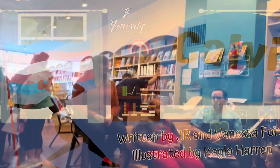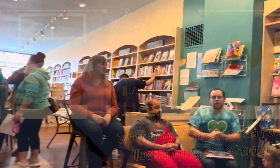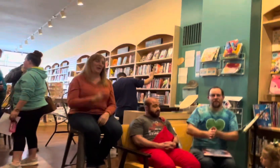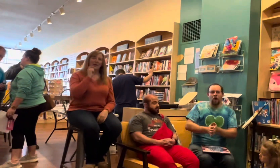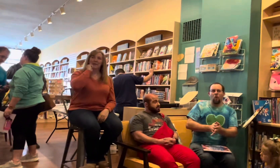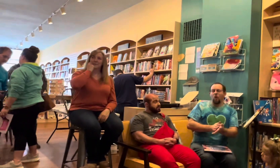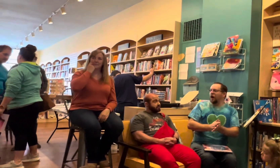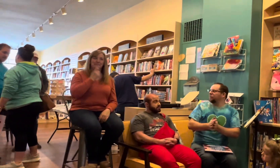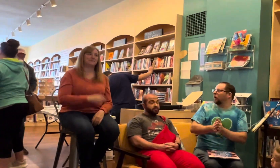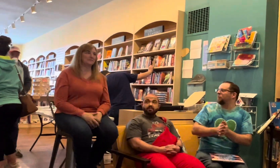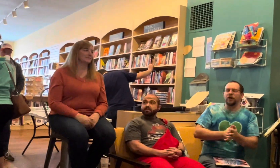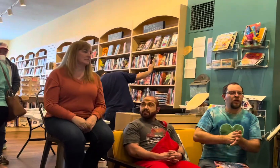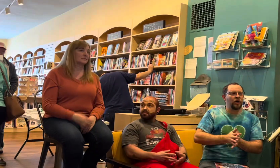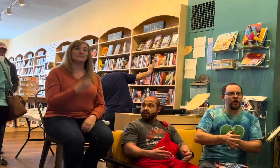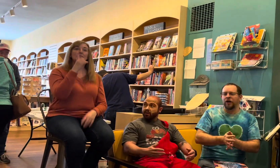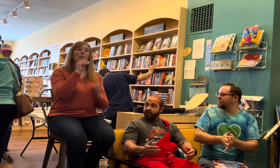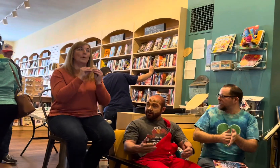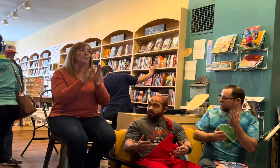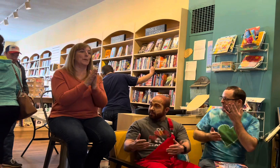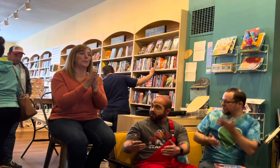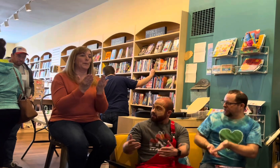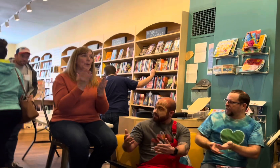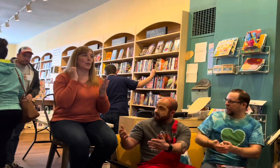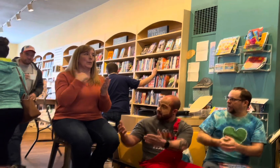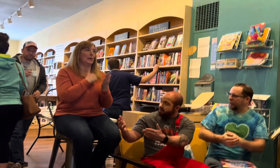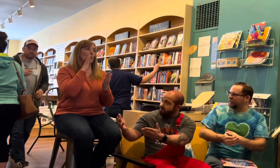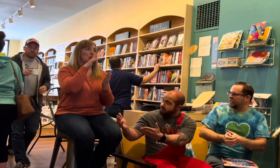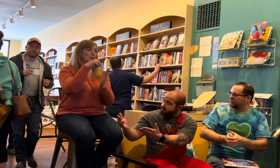So we've got one more book that we're going to read. Mr. Buster you're going to read this